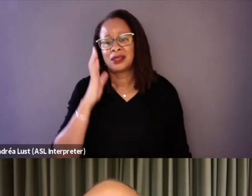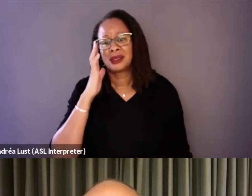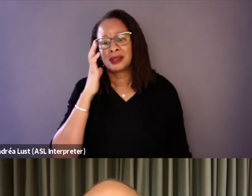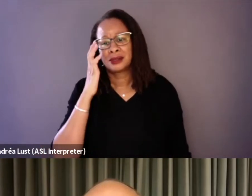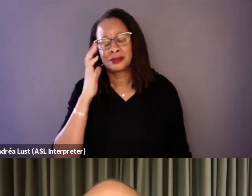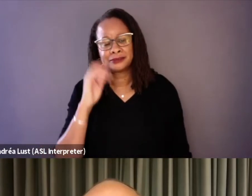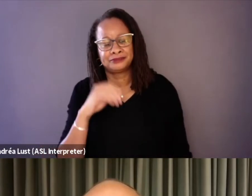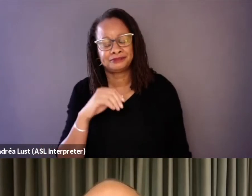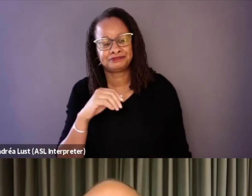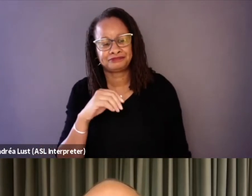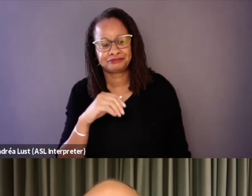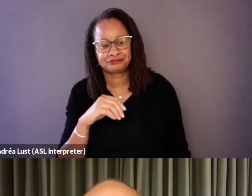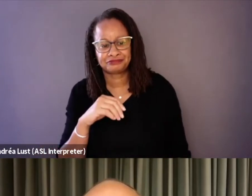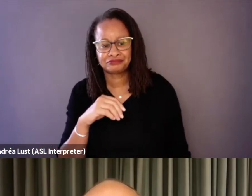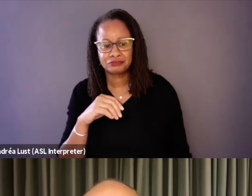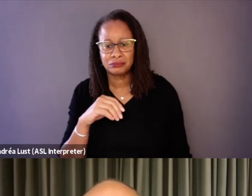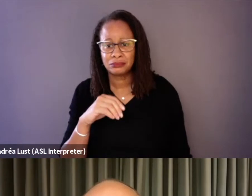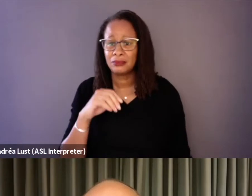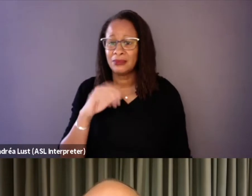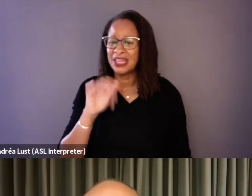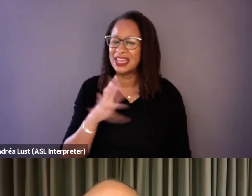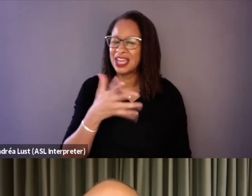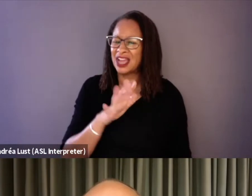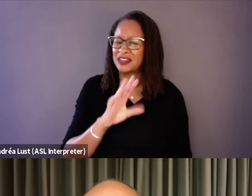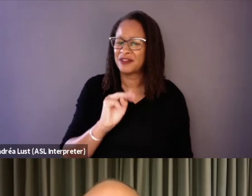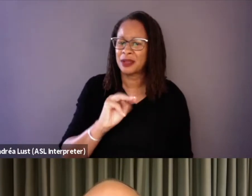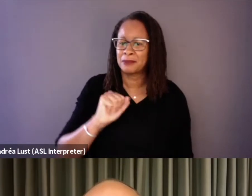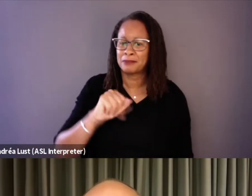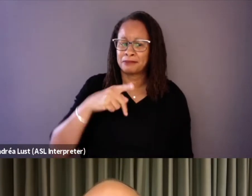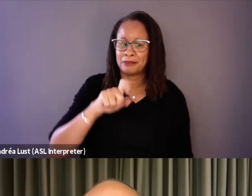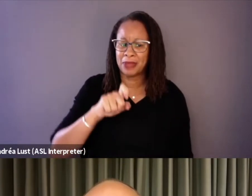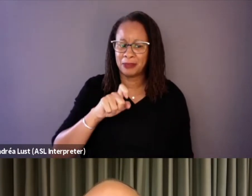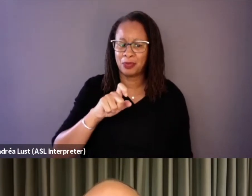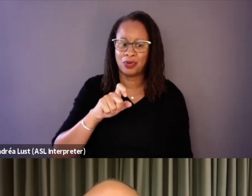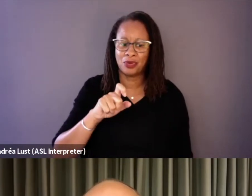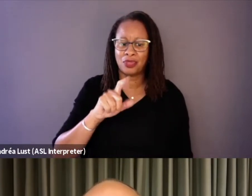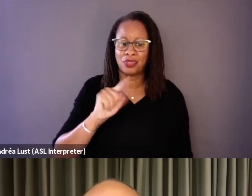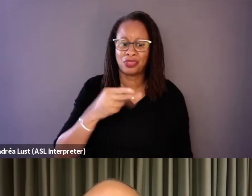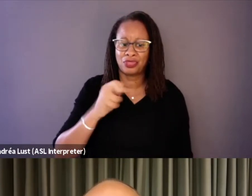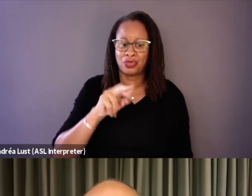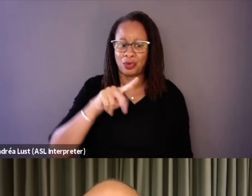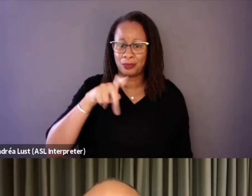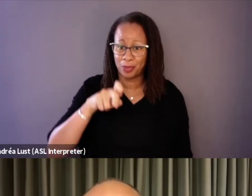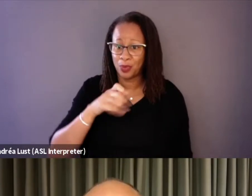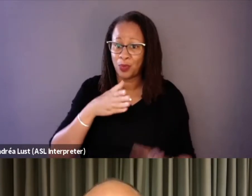in that sort of maple fork way, Peter's art was very precise and you see Peter's photos